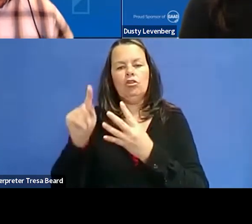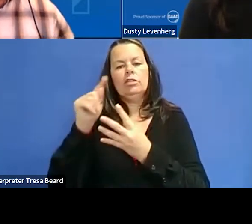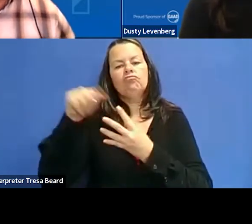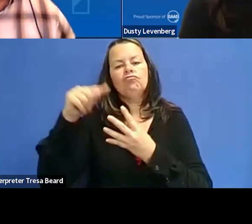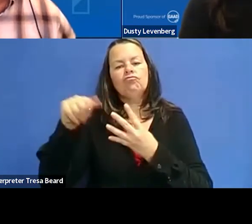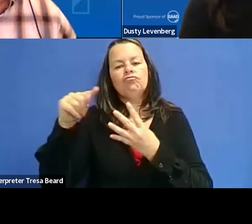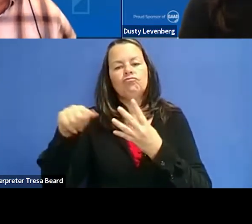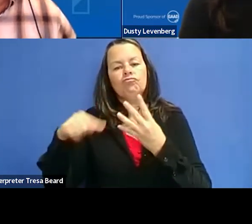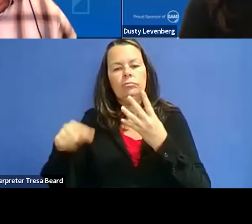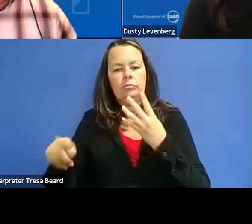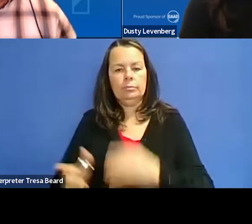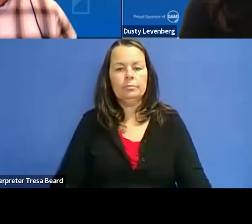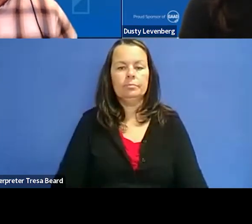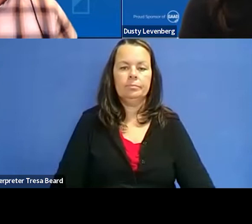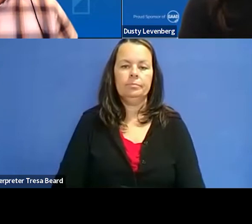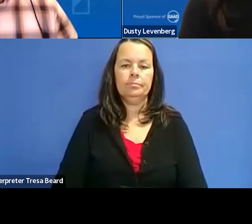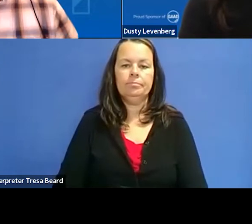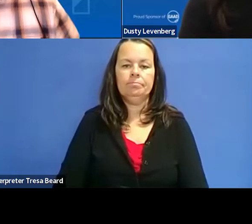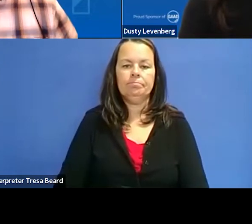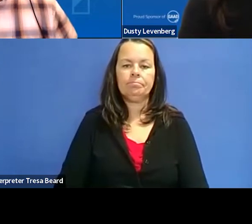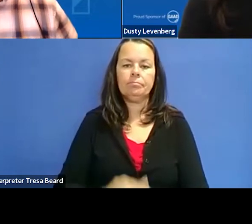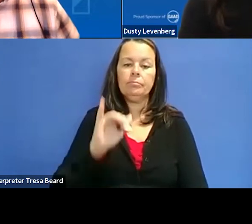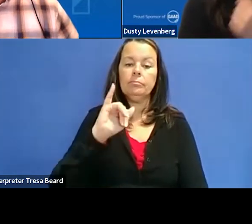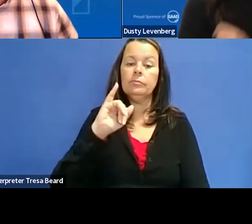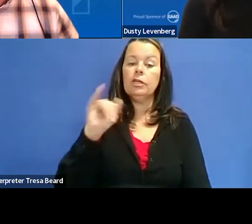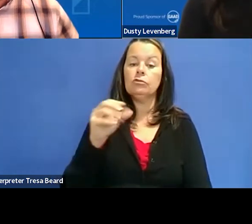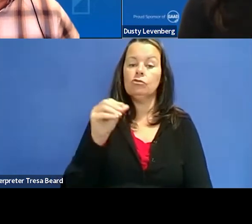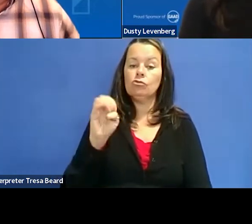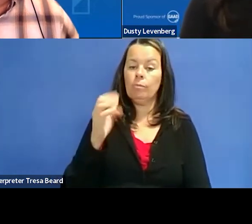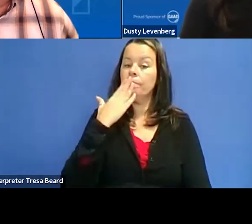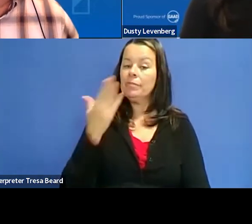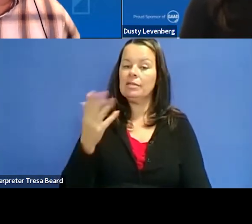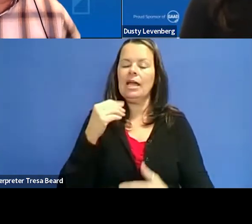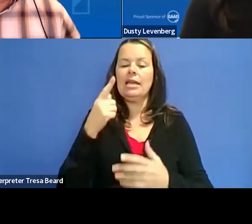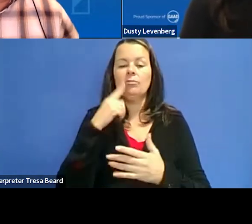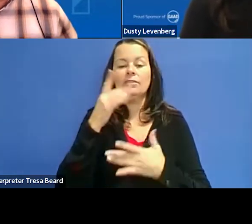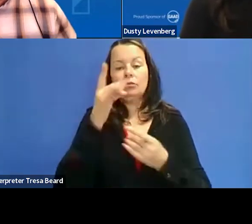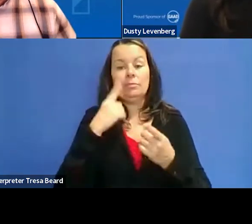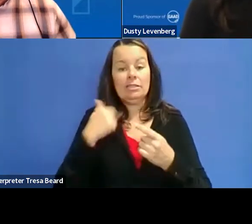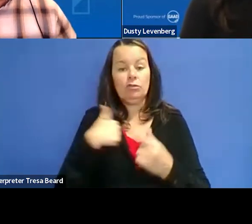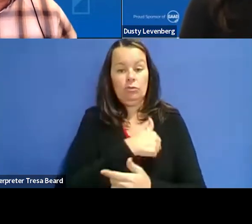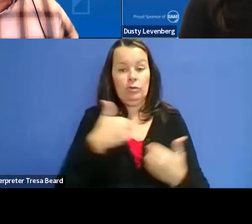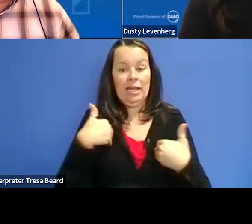Joe Devon: Thanks. It's also interesting that we have some issues with alt text and color contrast.